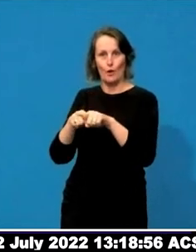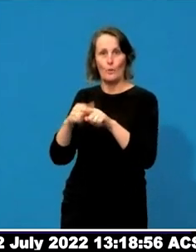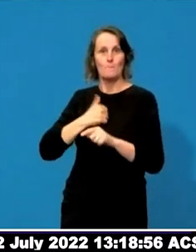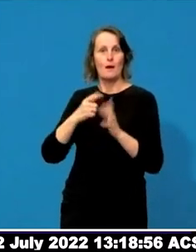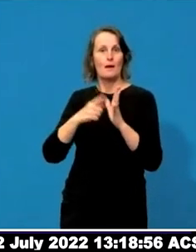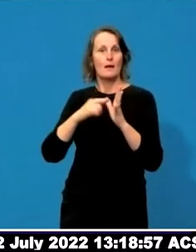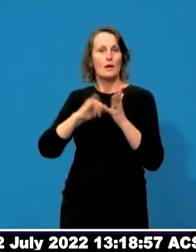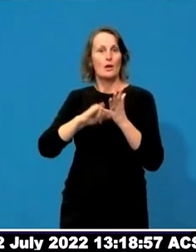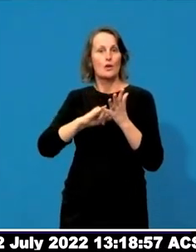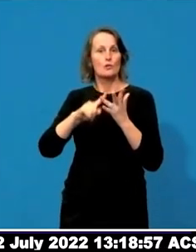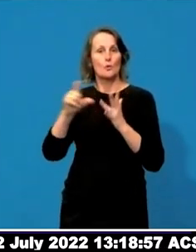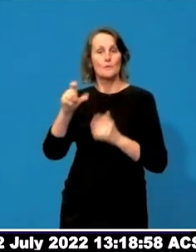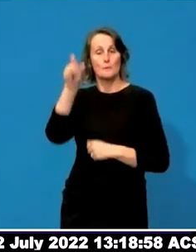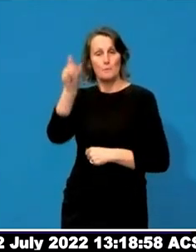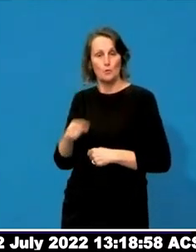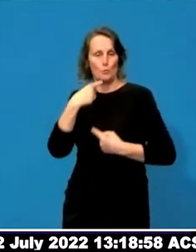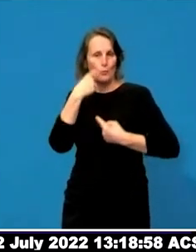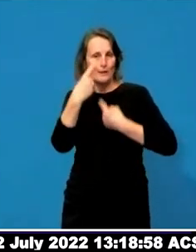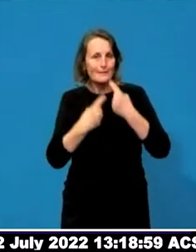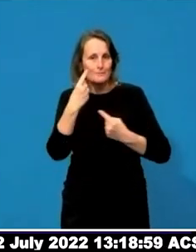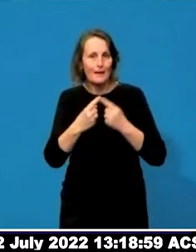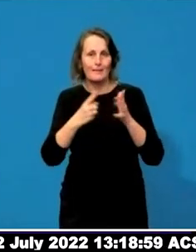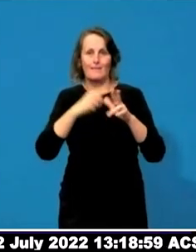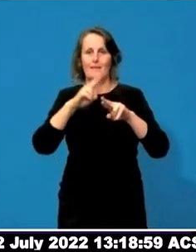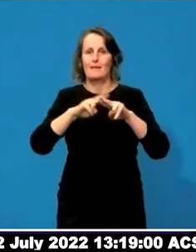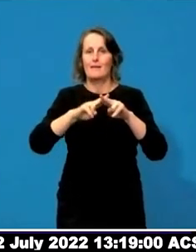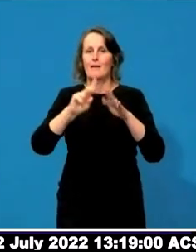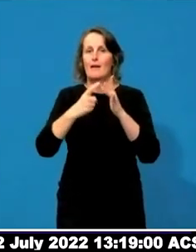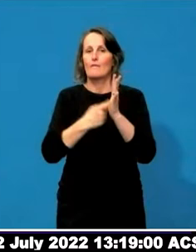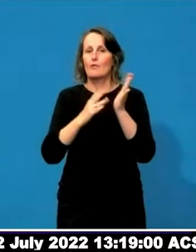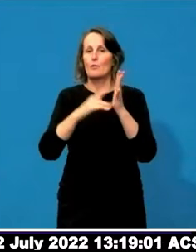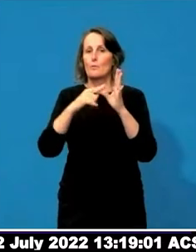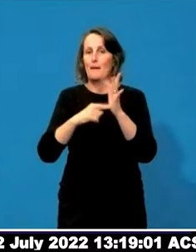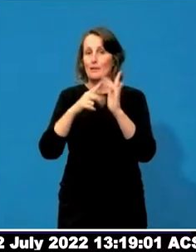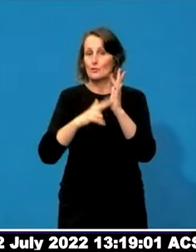who is over there, and she will administer the affirmations to each of you. Thank you.